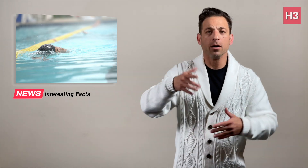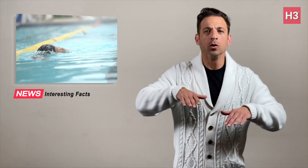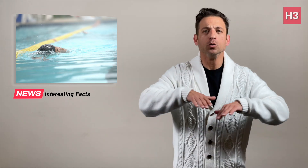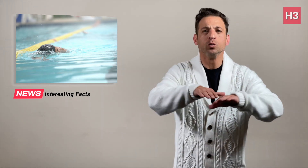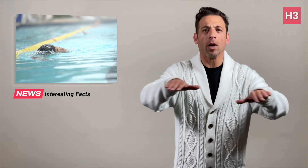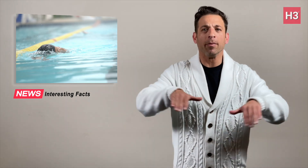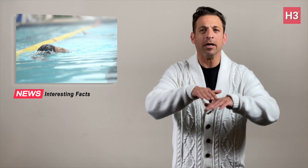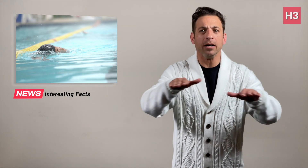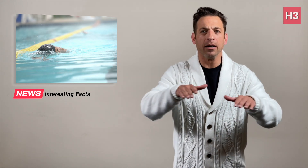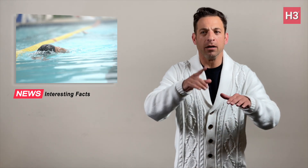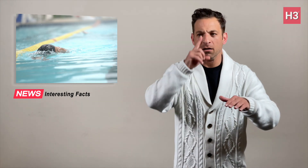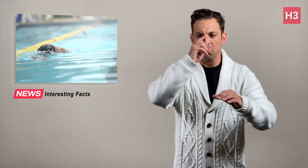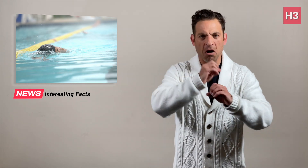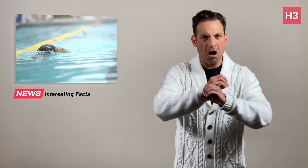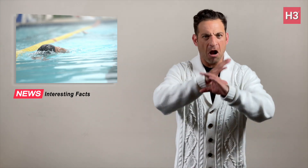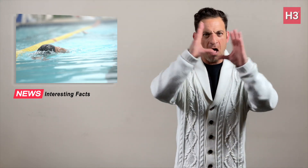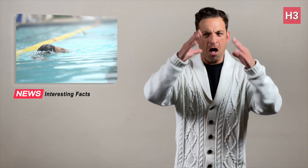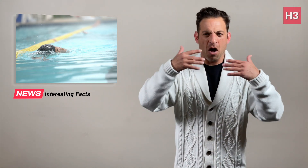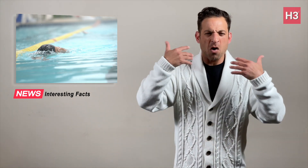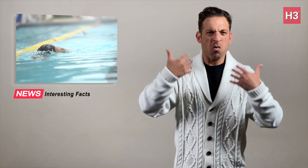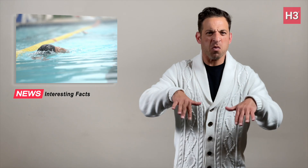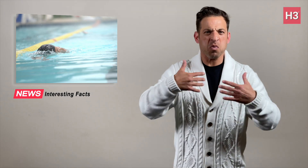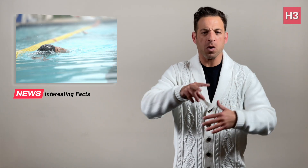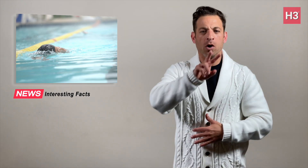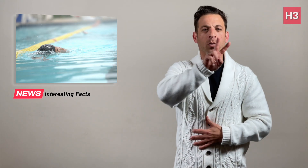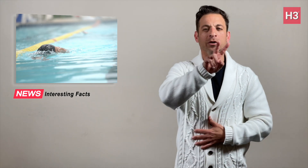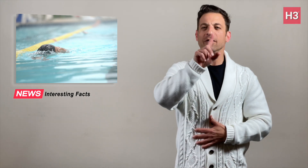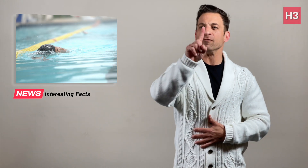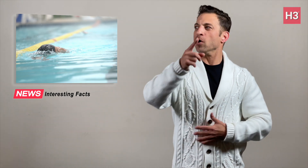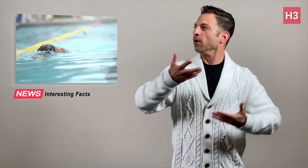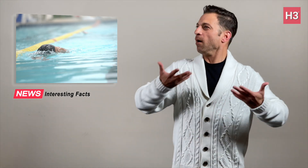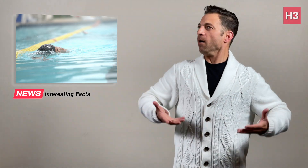is that the countries with the most number of winners